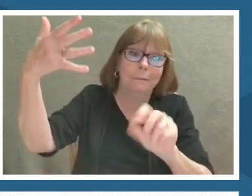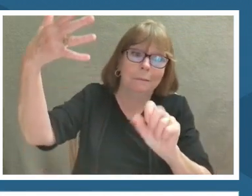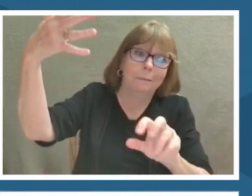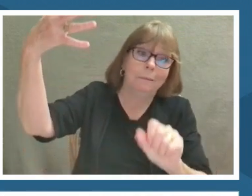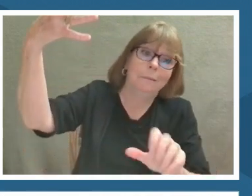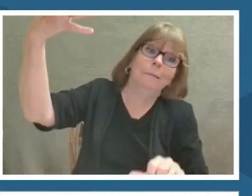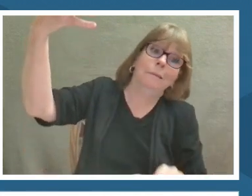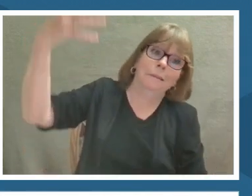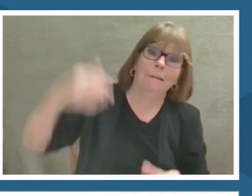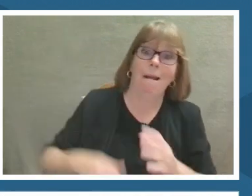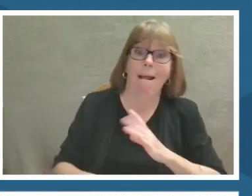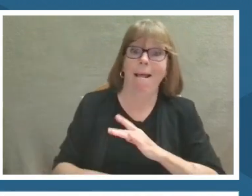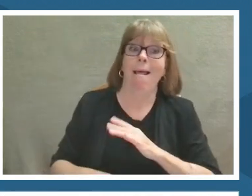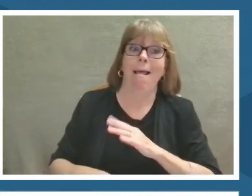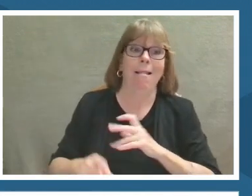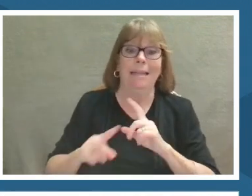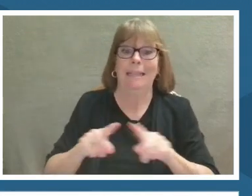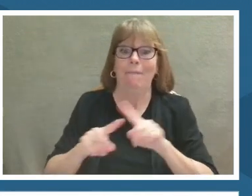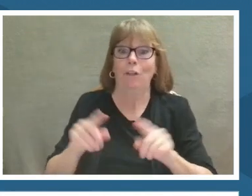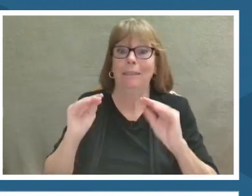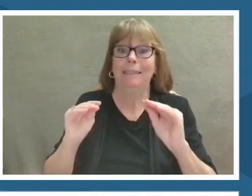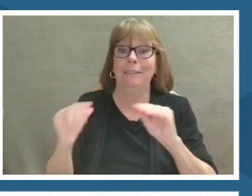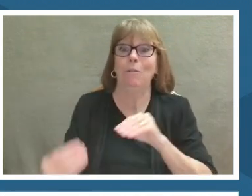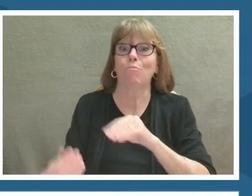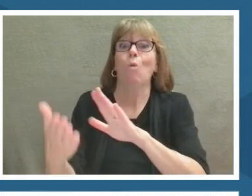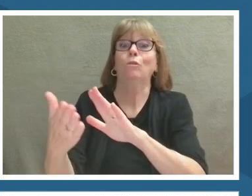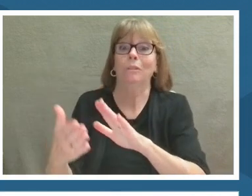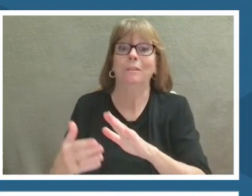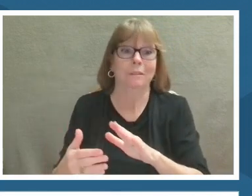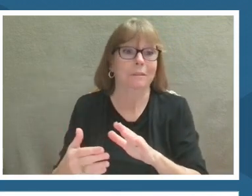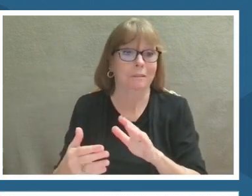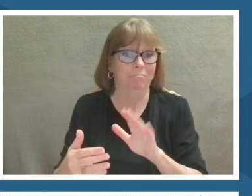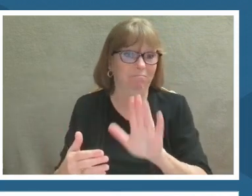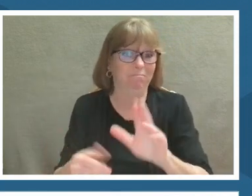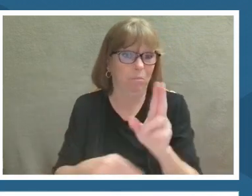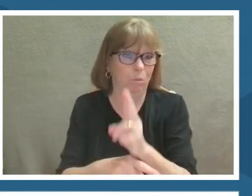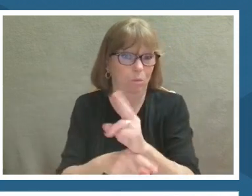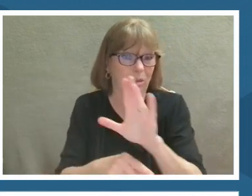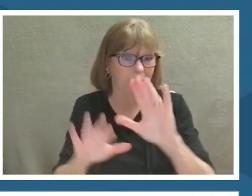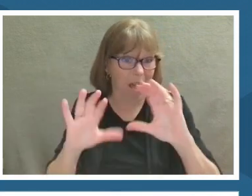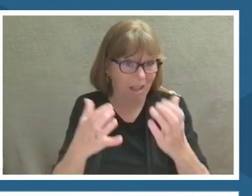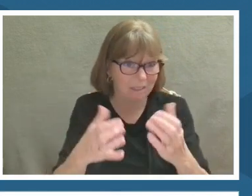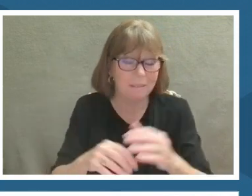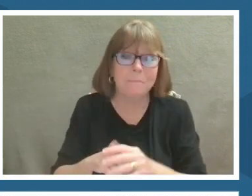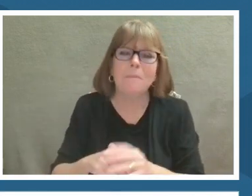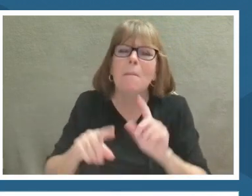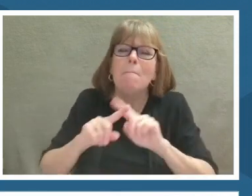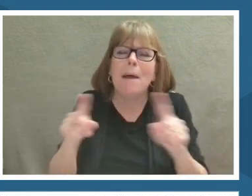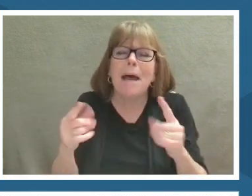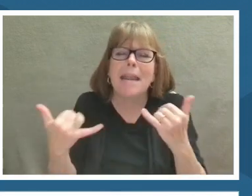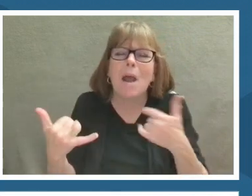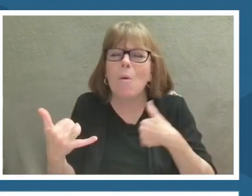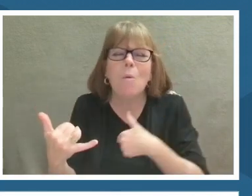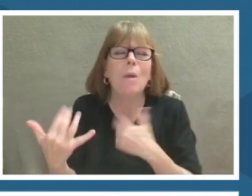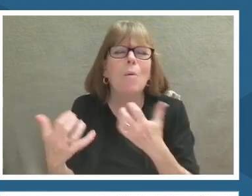fun in the classroom and we really want to drill down and find out like which